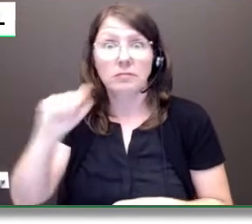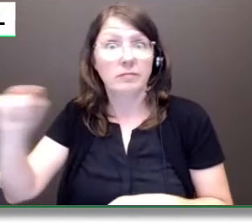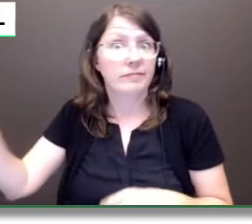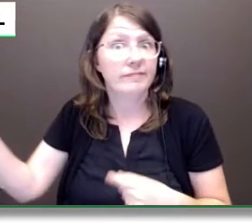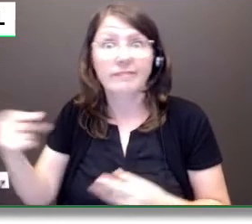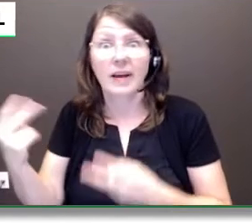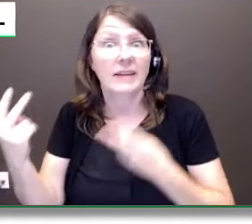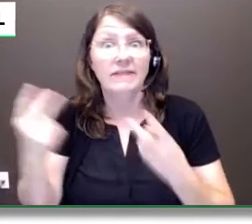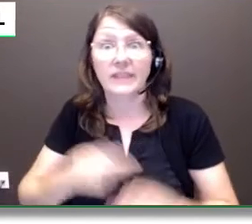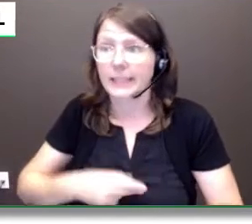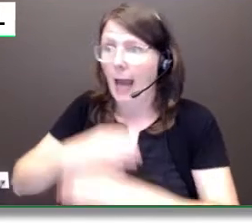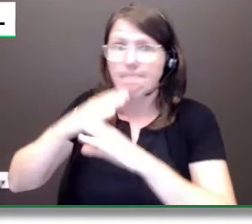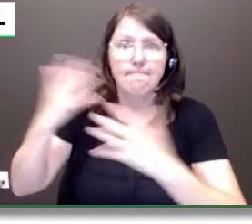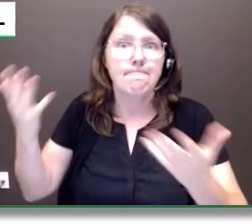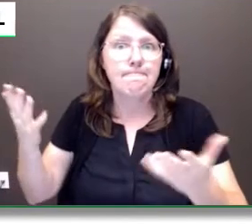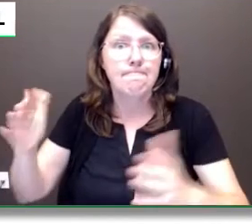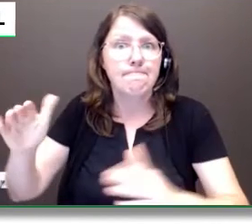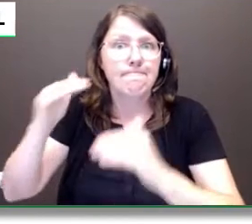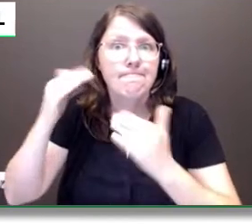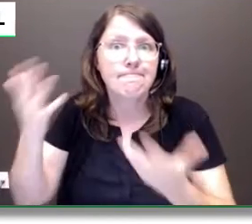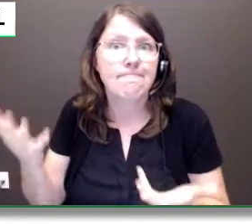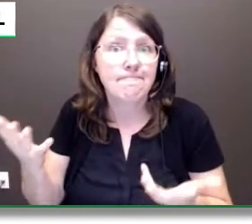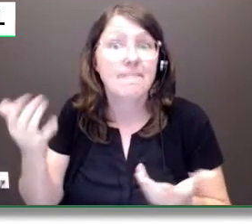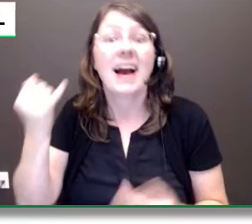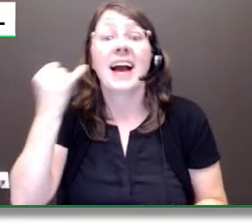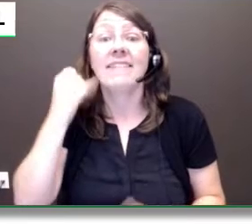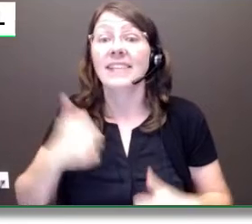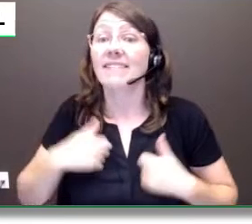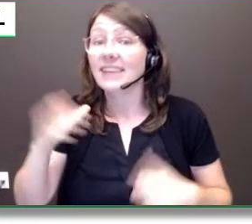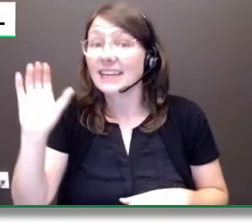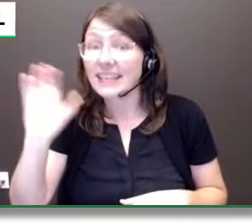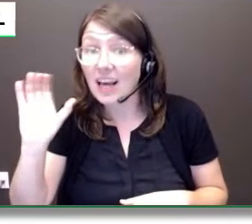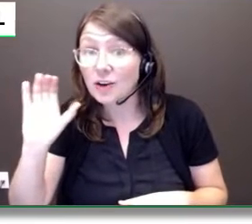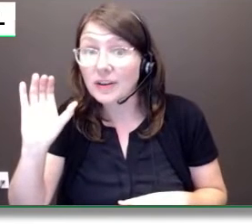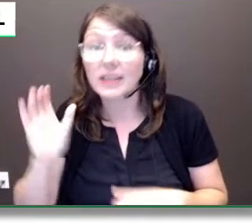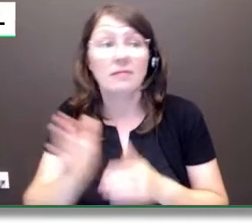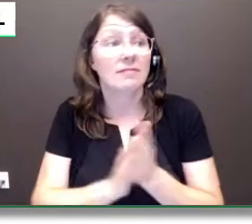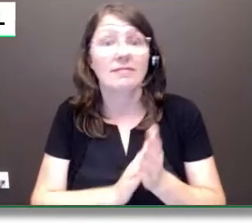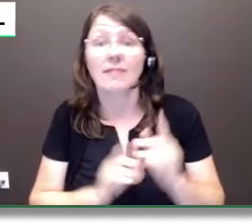living in Calgary and getting out to Banff or Canmore area,